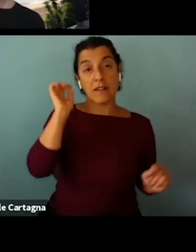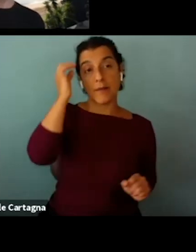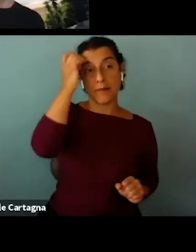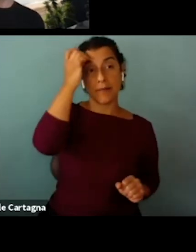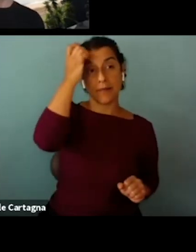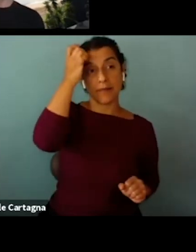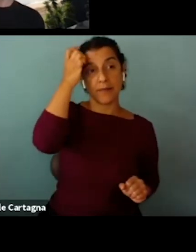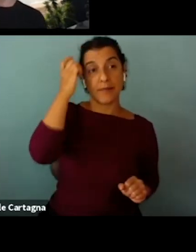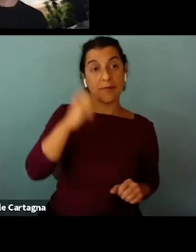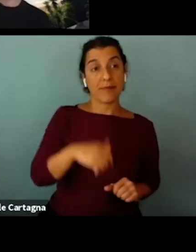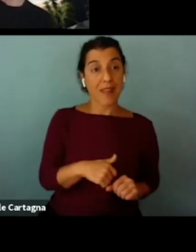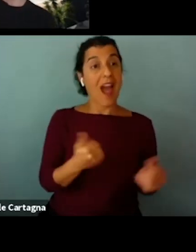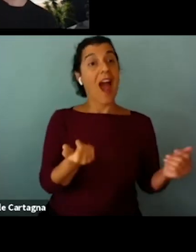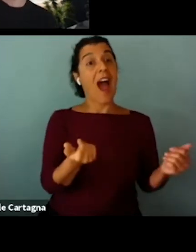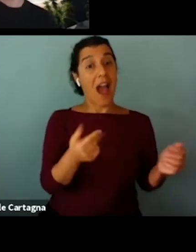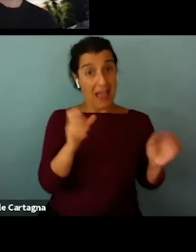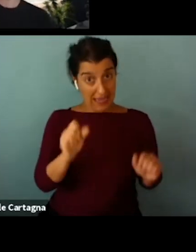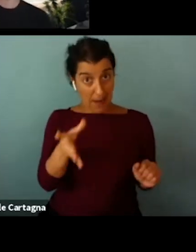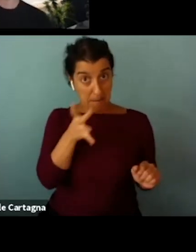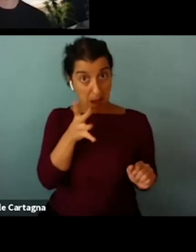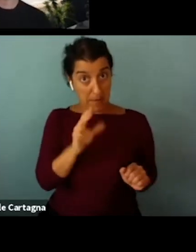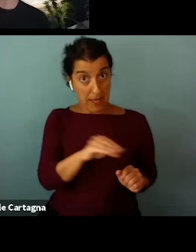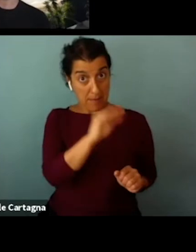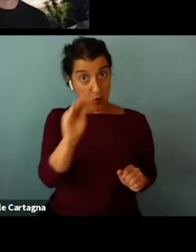can mummy move the cow